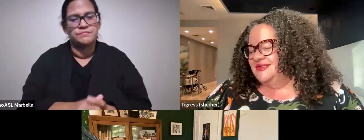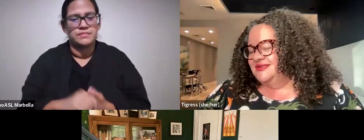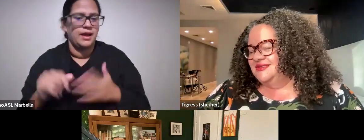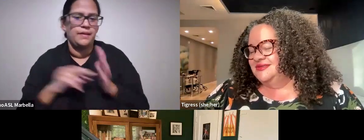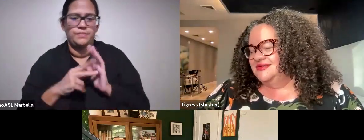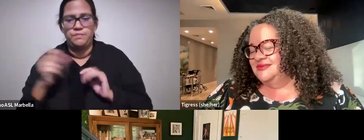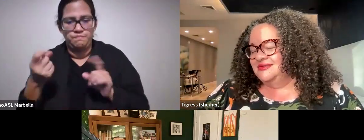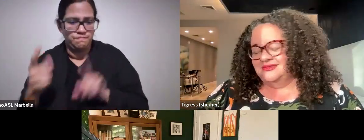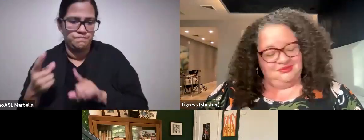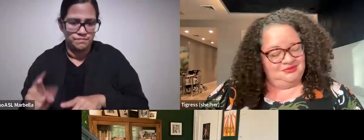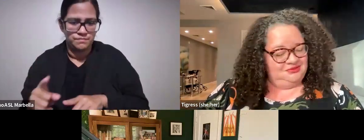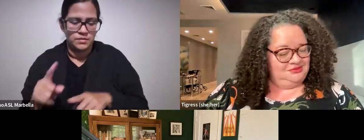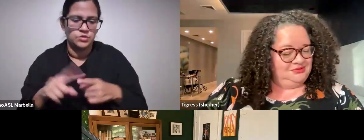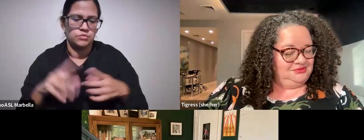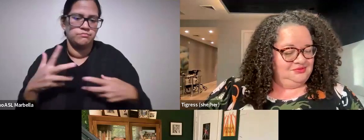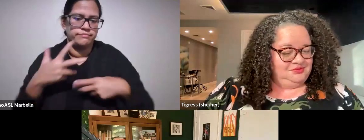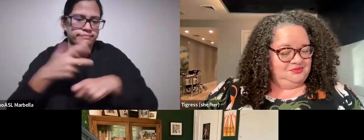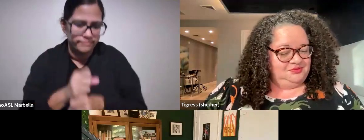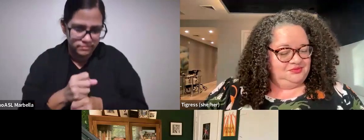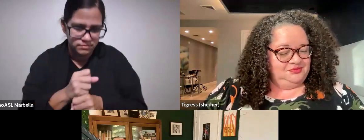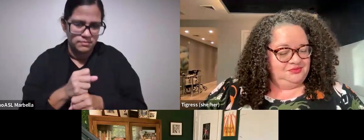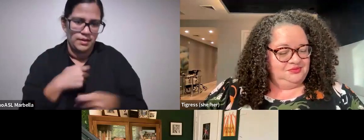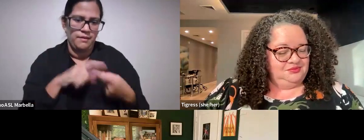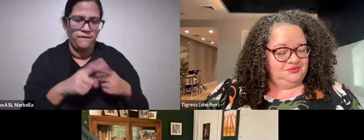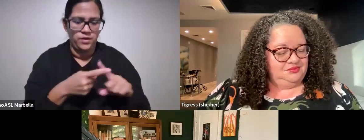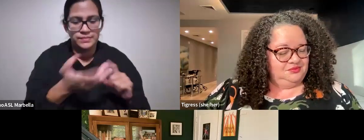to paraphrase my friend and co-host Michael Hobbs,